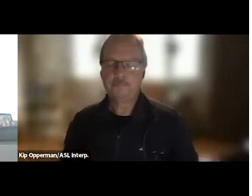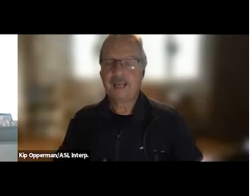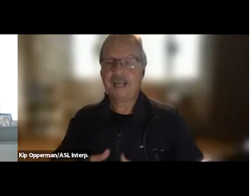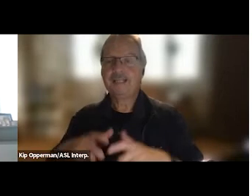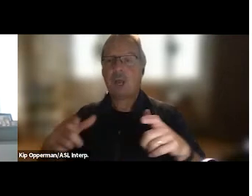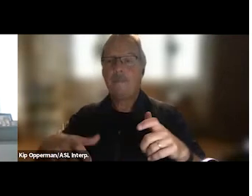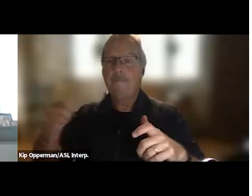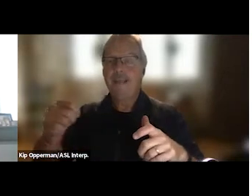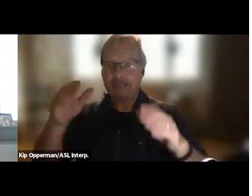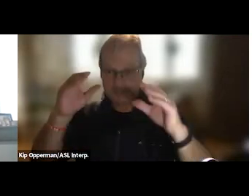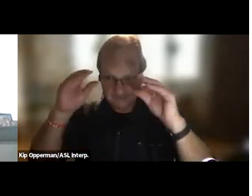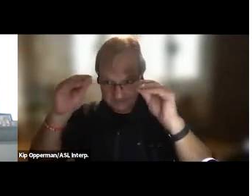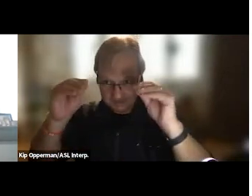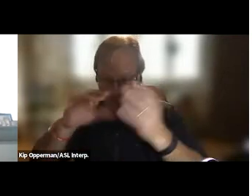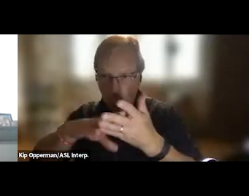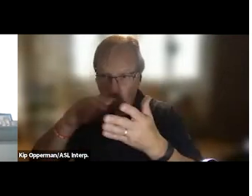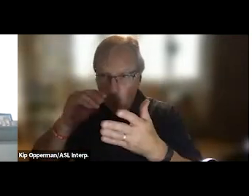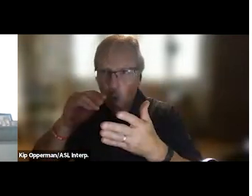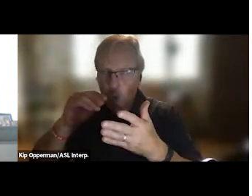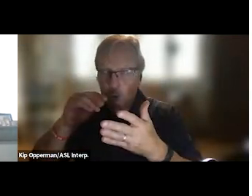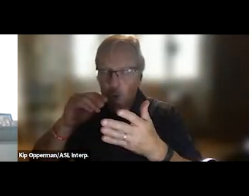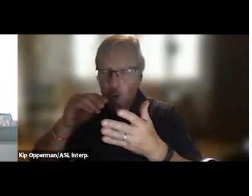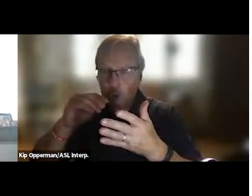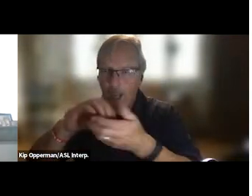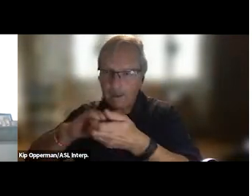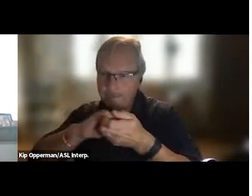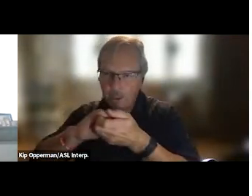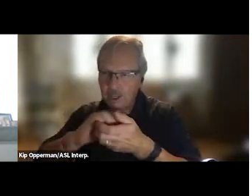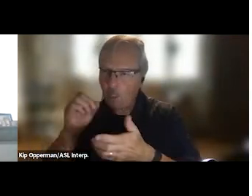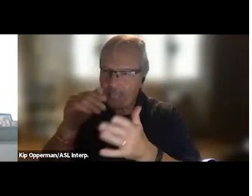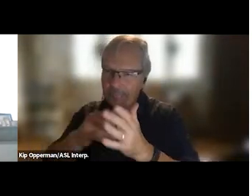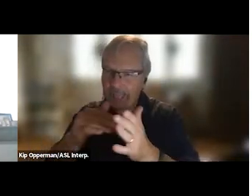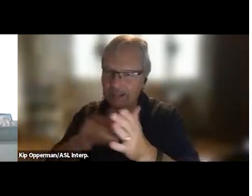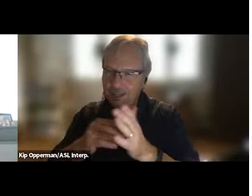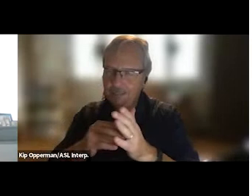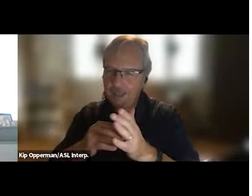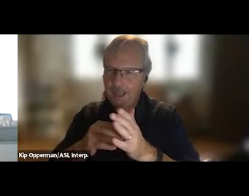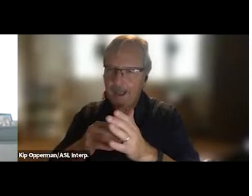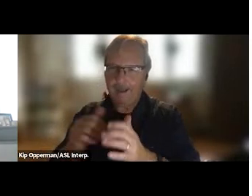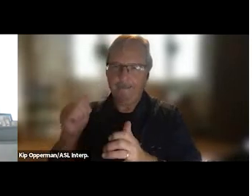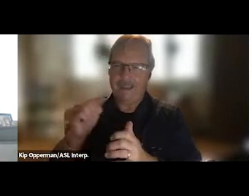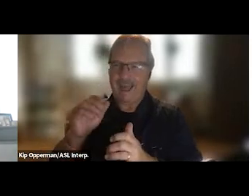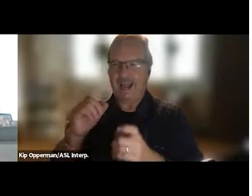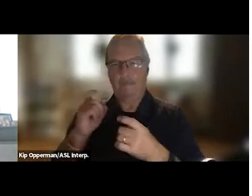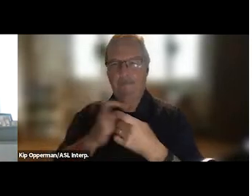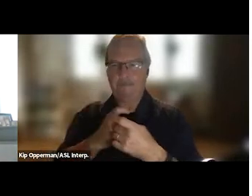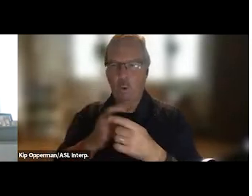lessons learned and takeaways is that our partners are 1000% the backbone of our program, both our partners in the facility,